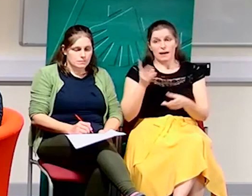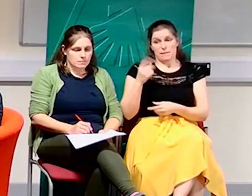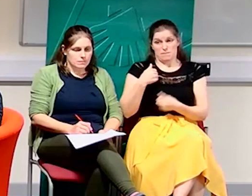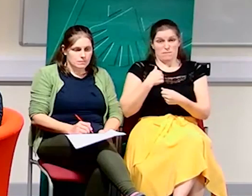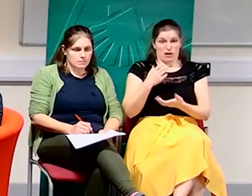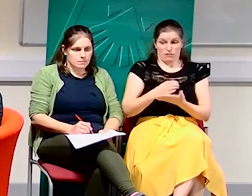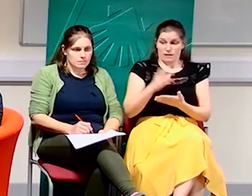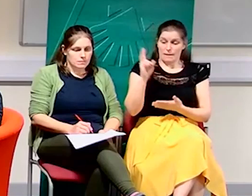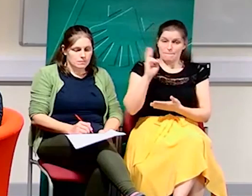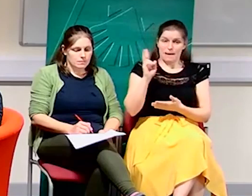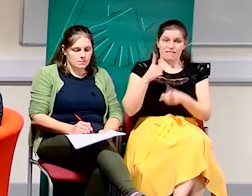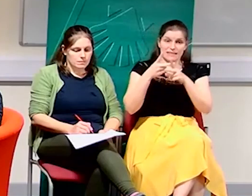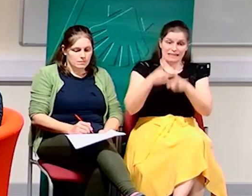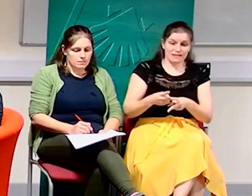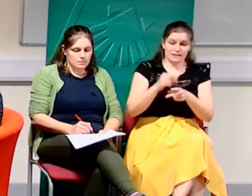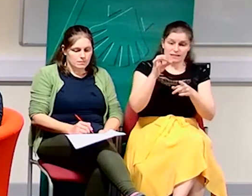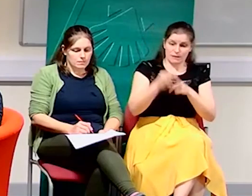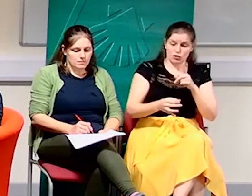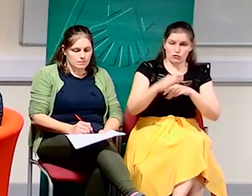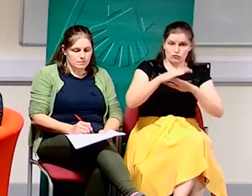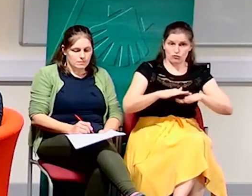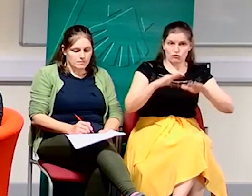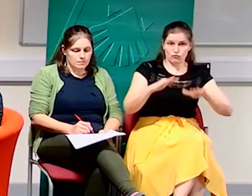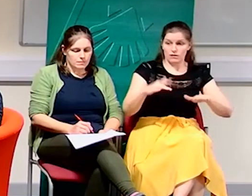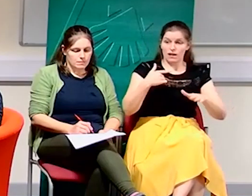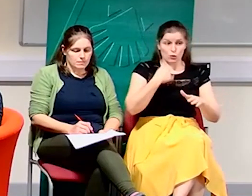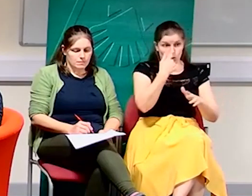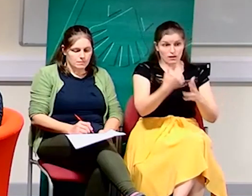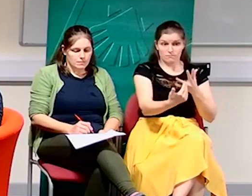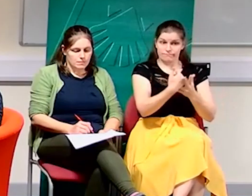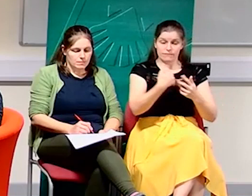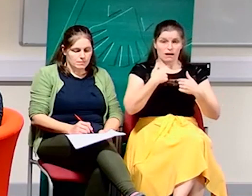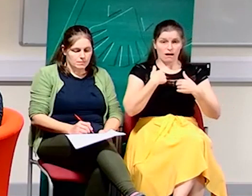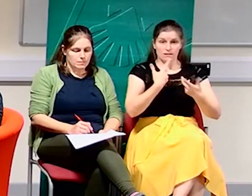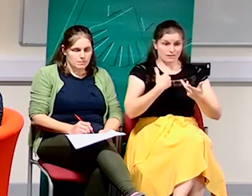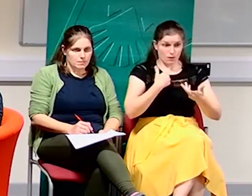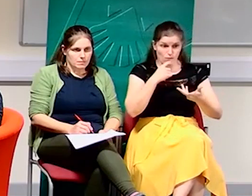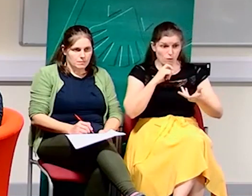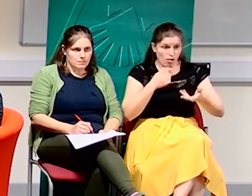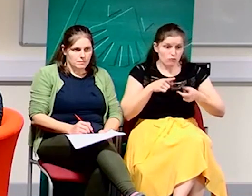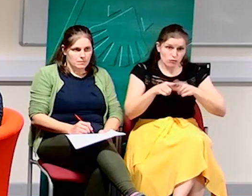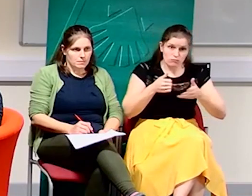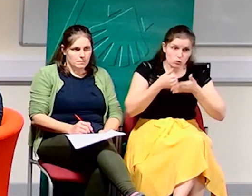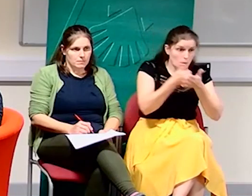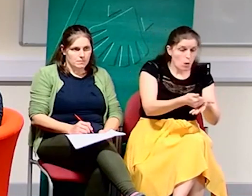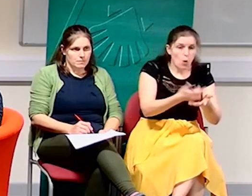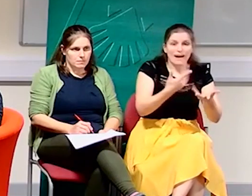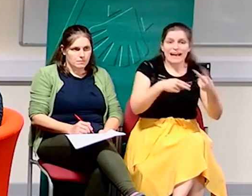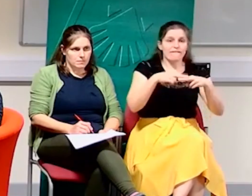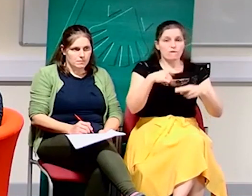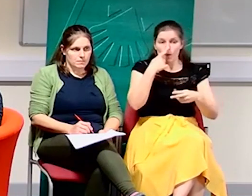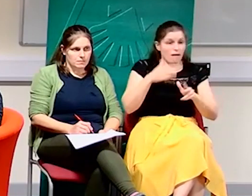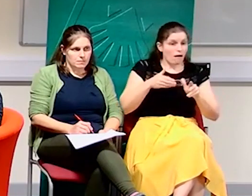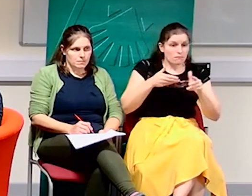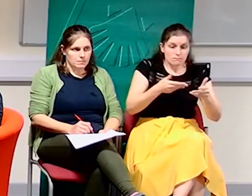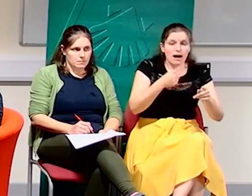we we you know approach us and we can give support with that um yeah does that help sorry I can't can